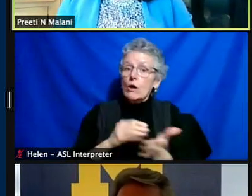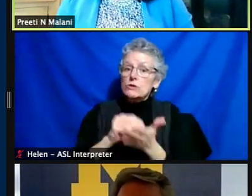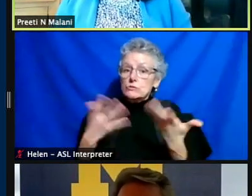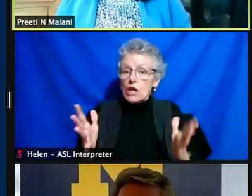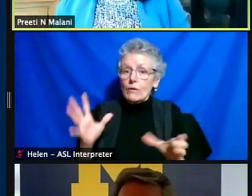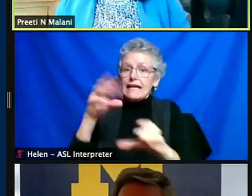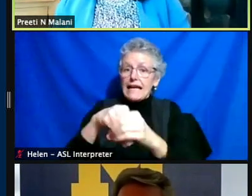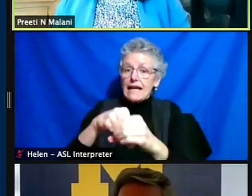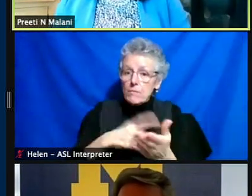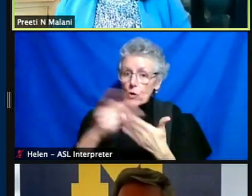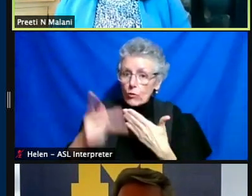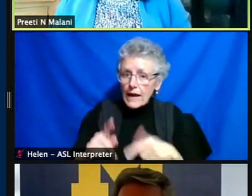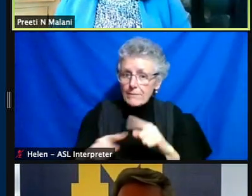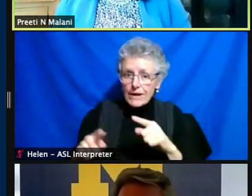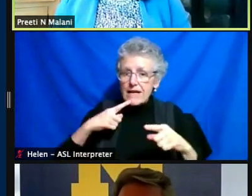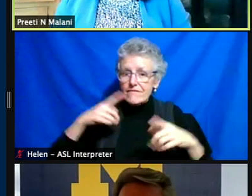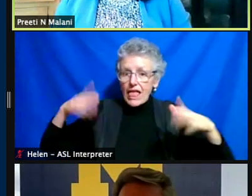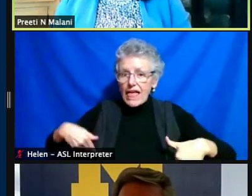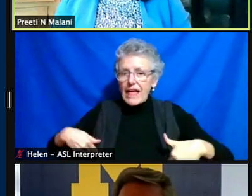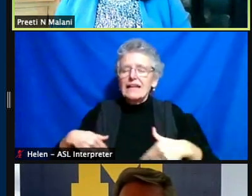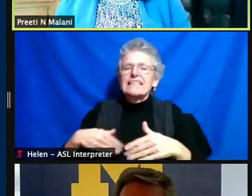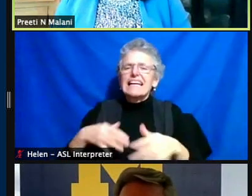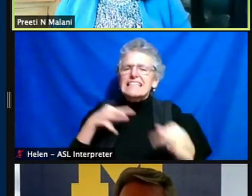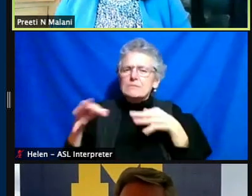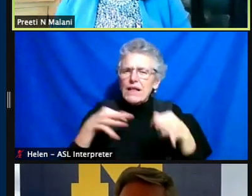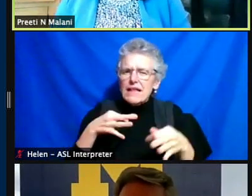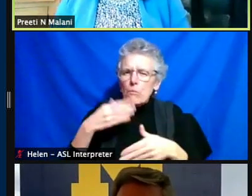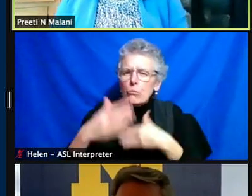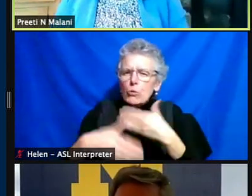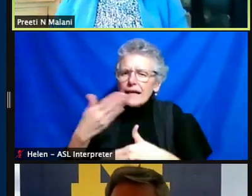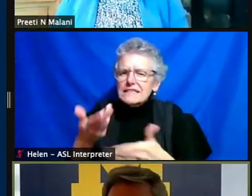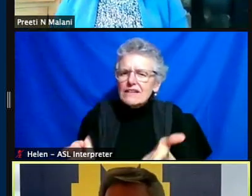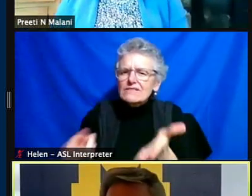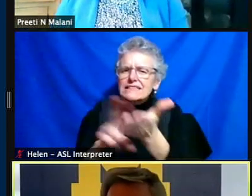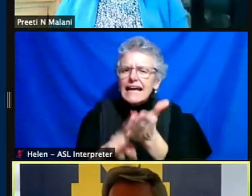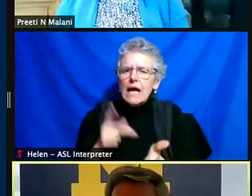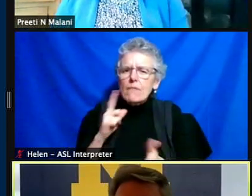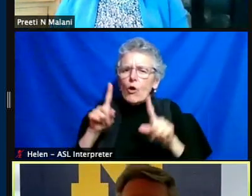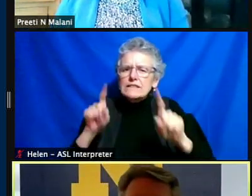can you just talk about the process of signing up? Yeah, sure.